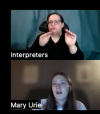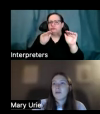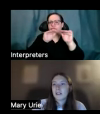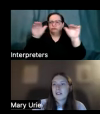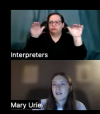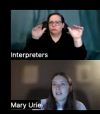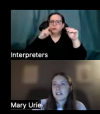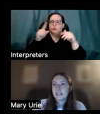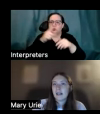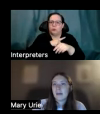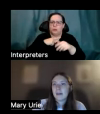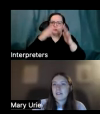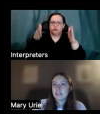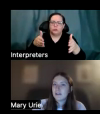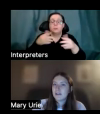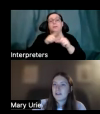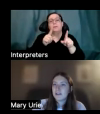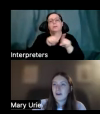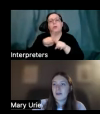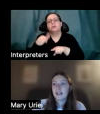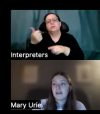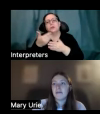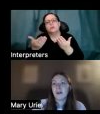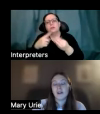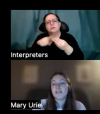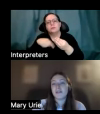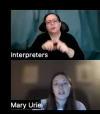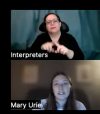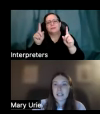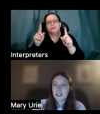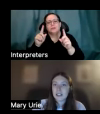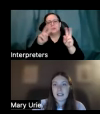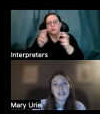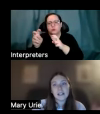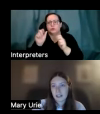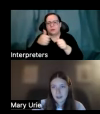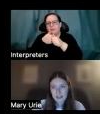other ways that you can see about different issues. So you can follow different organizations like the Utah,